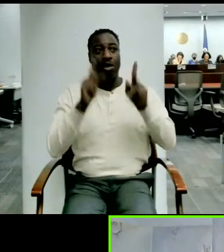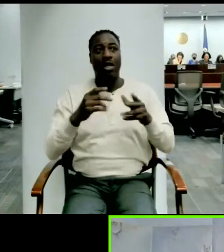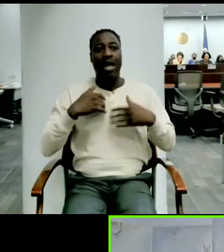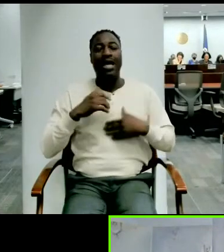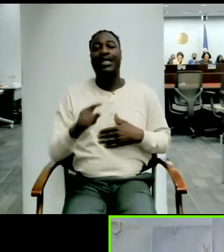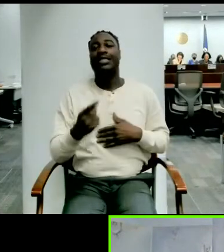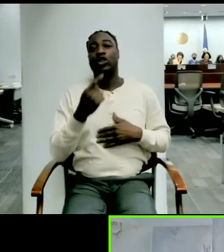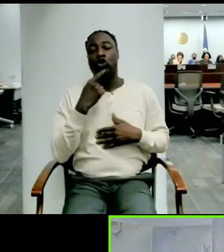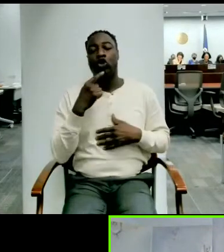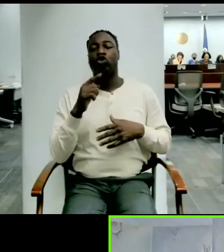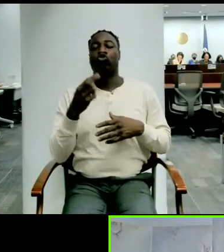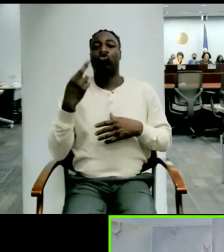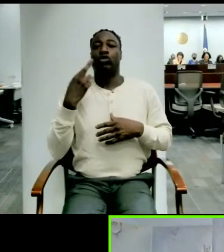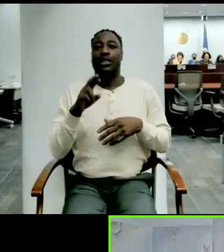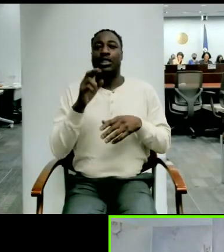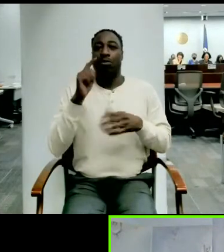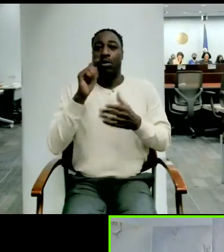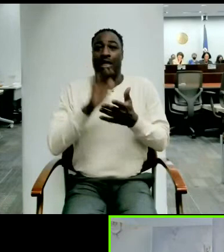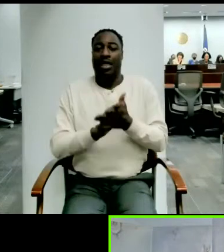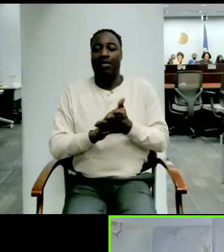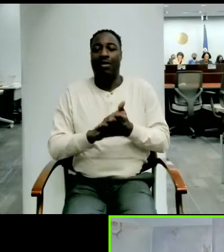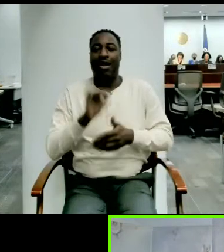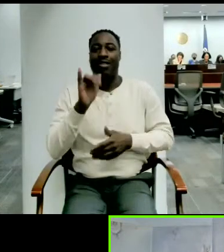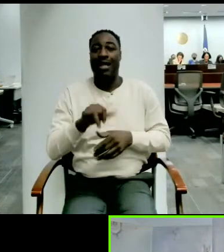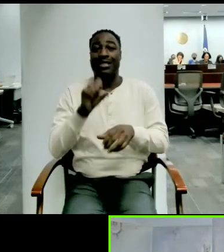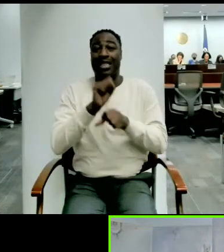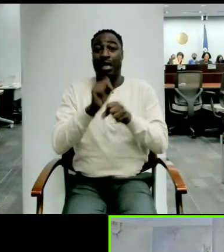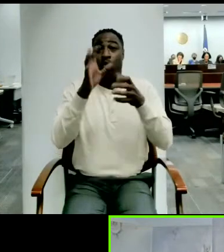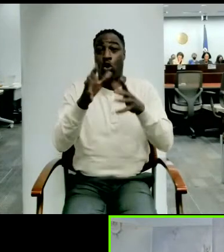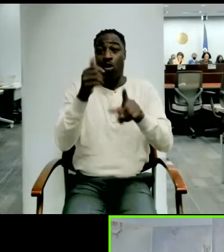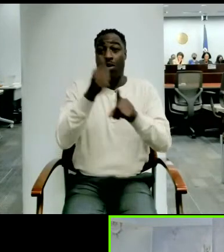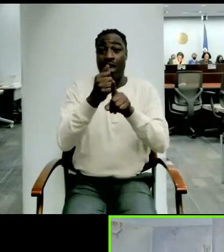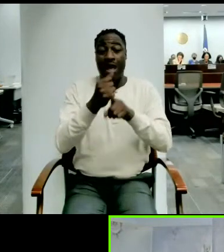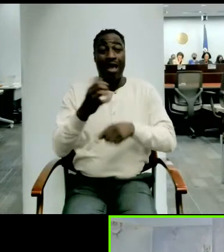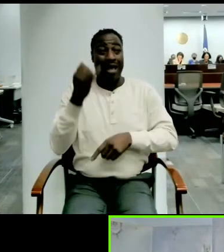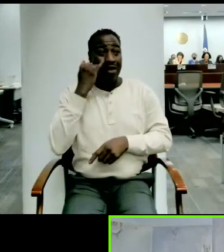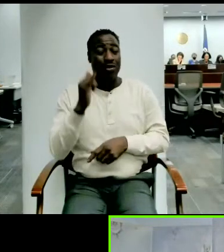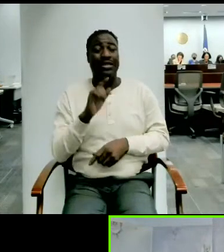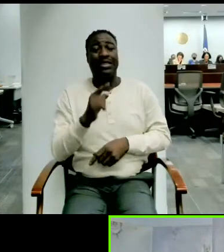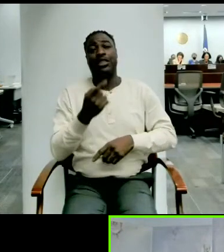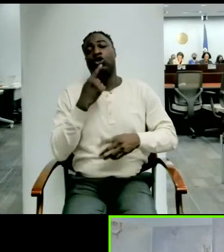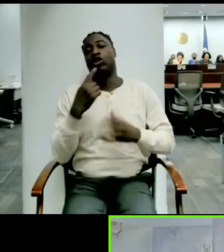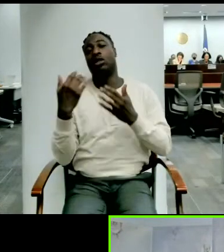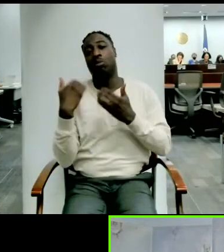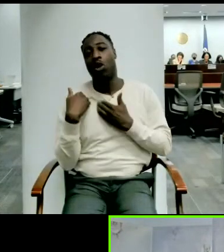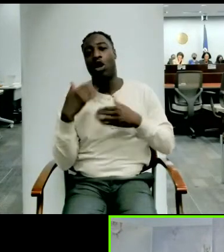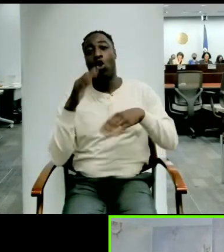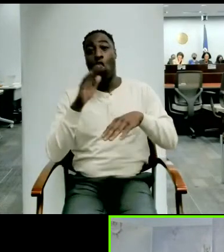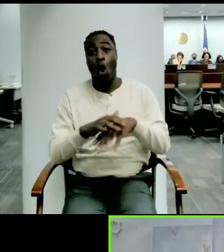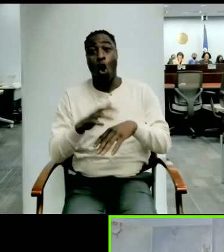employer, not just any EEOC worker. If it puts a substantial burden on the religious exercise.